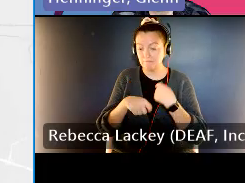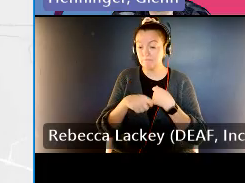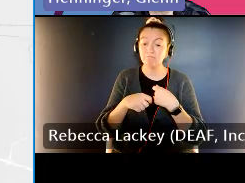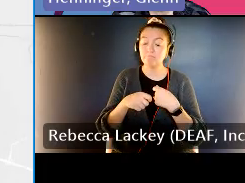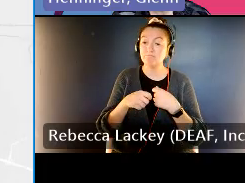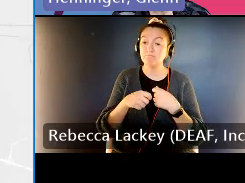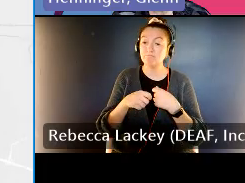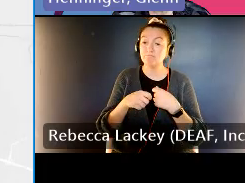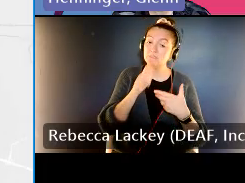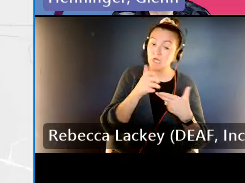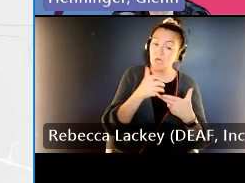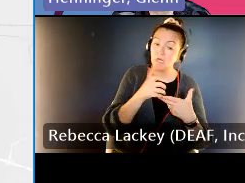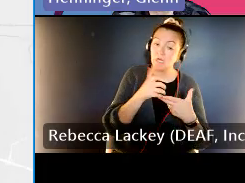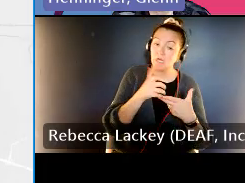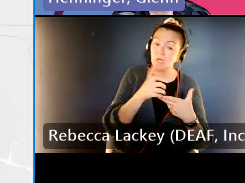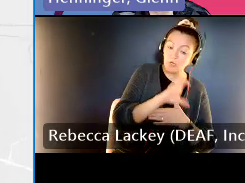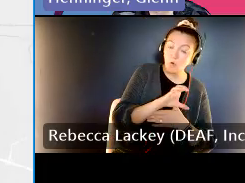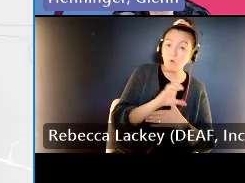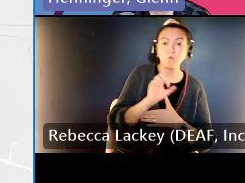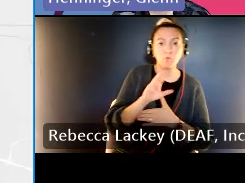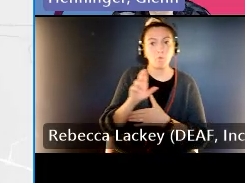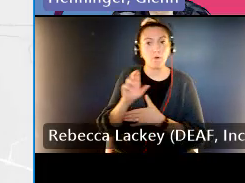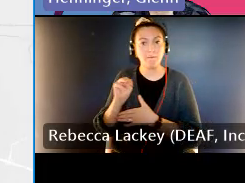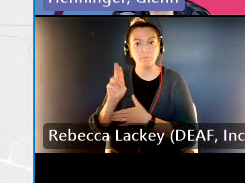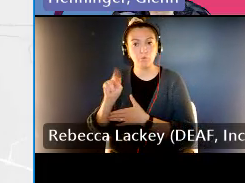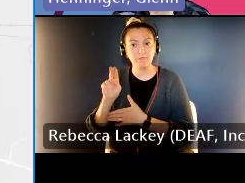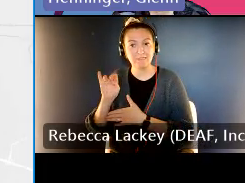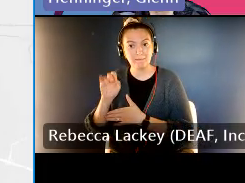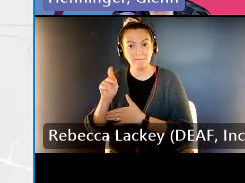a municipality like Maryland Heights or Creve Corps, things of that nature.